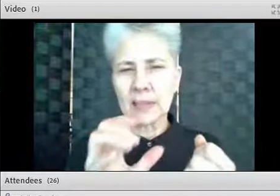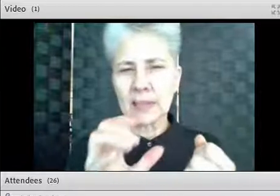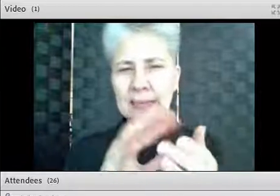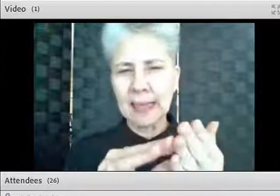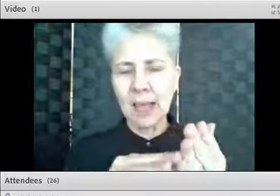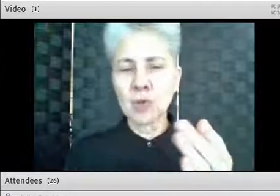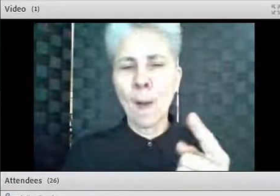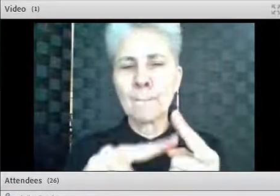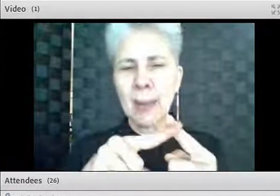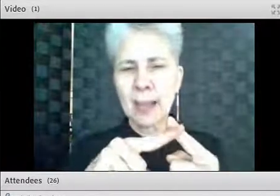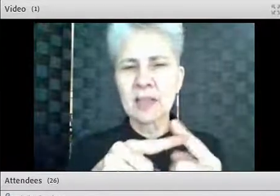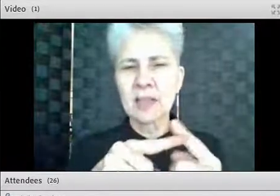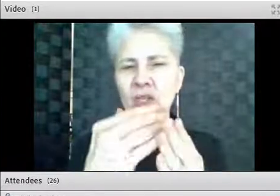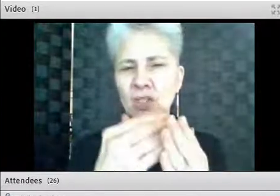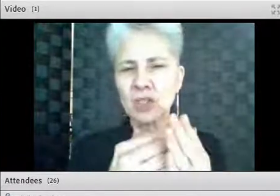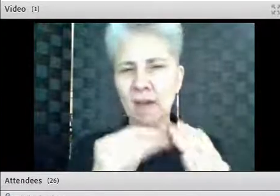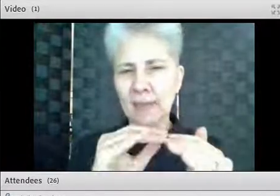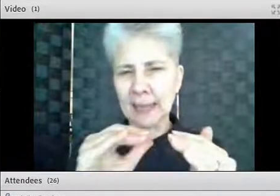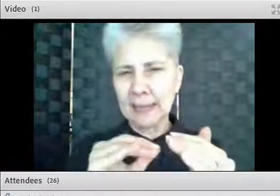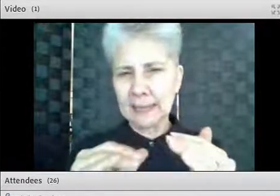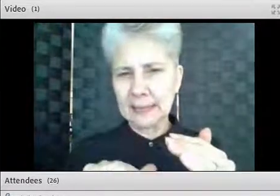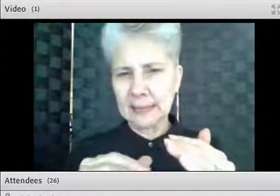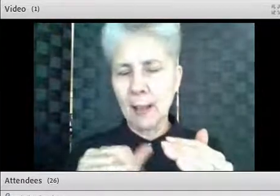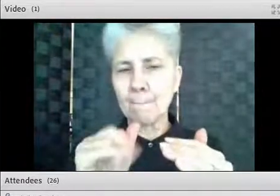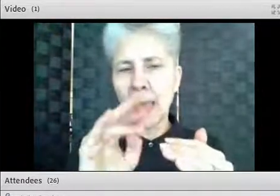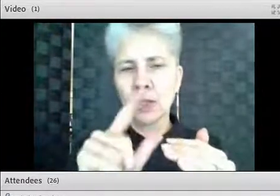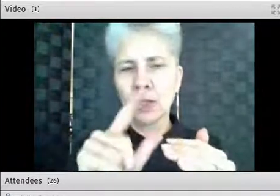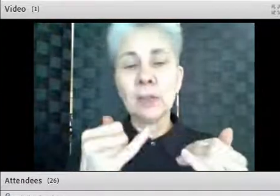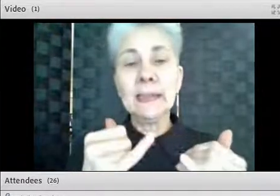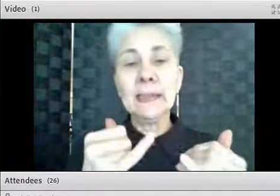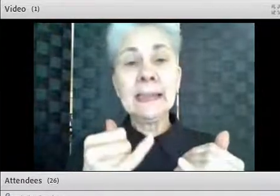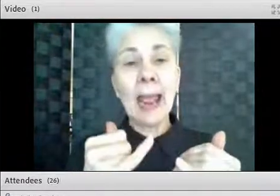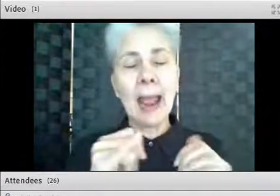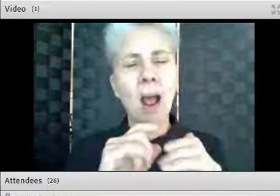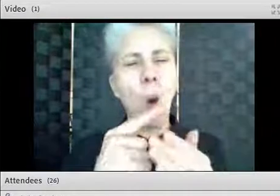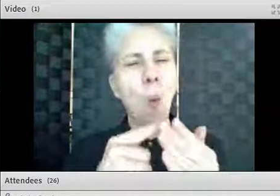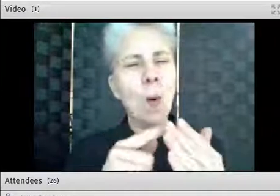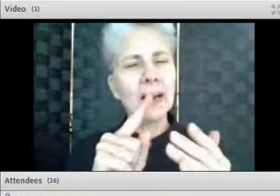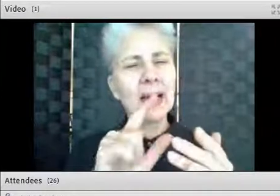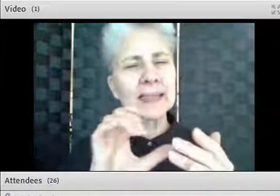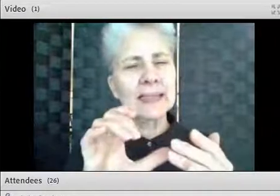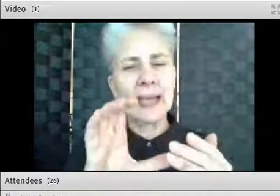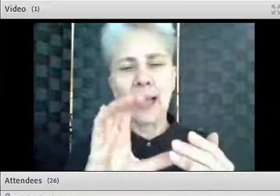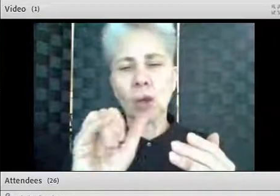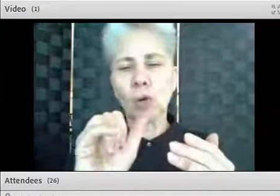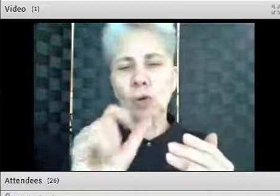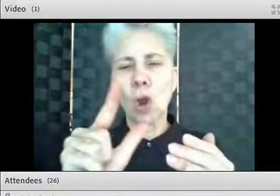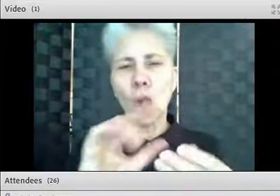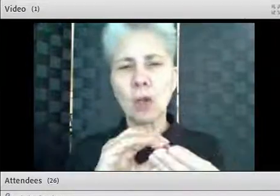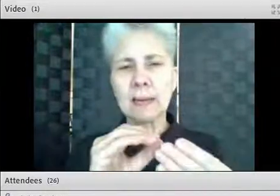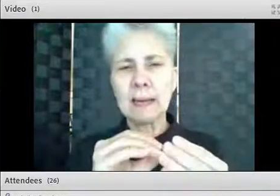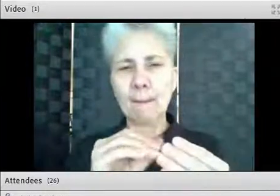Now, let's get into the actual anatomy of an LCC call number. So like I said, all Library of Congress Classification